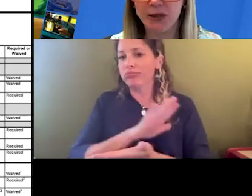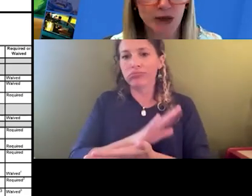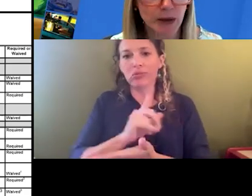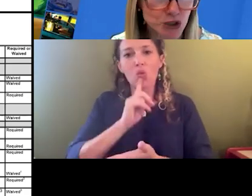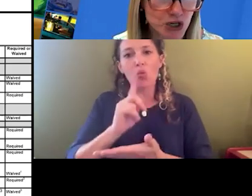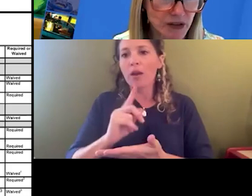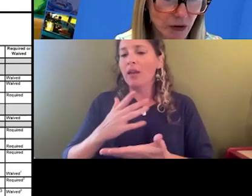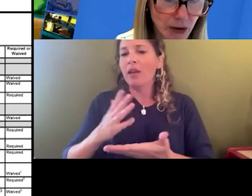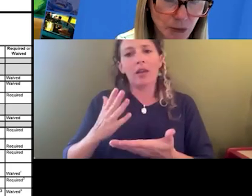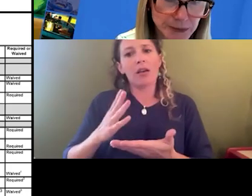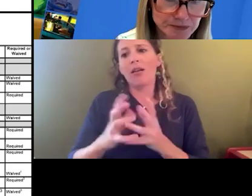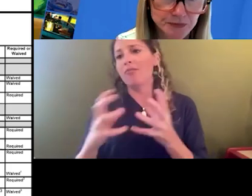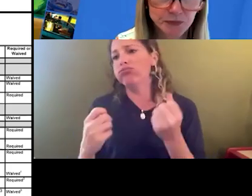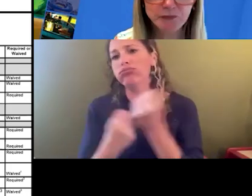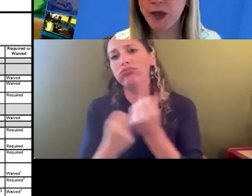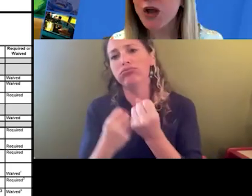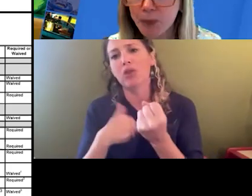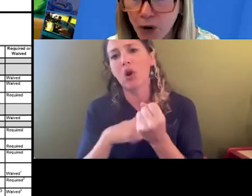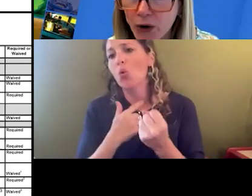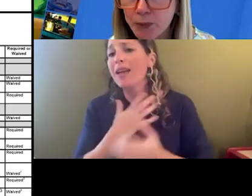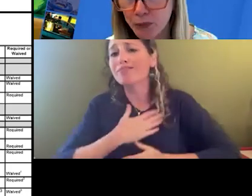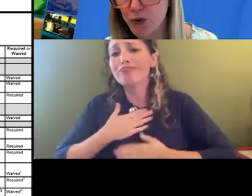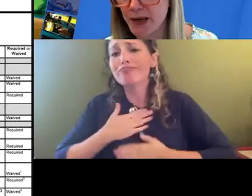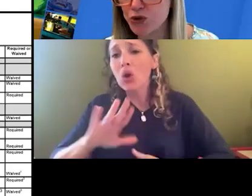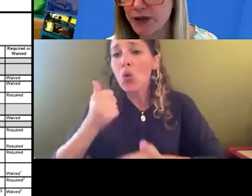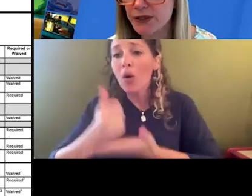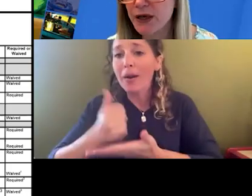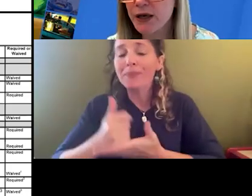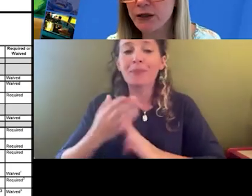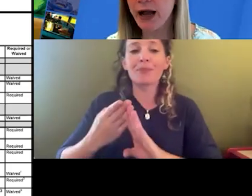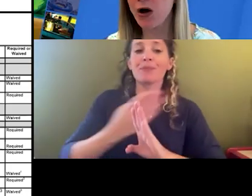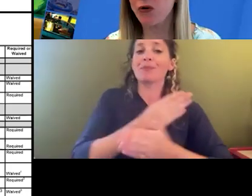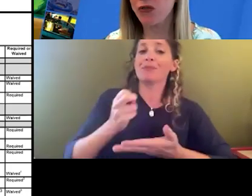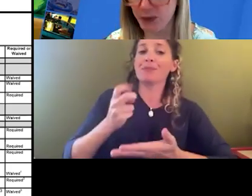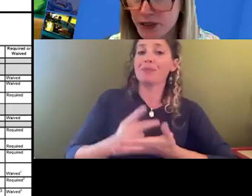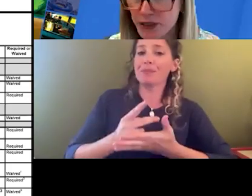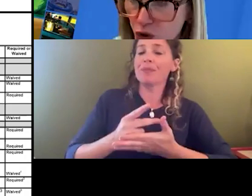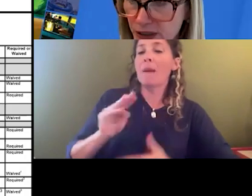and we appreciate your help. The prior approval matrix. Now, the research terms and